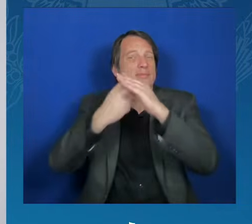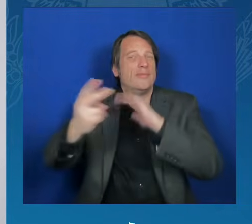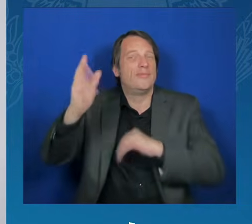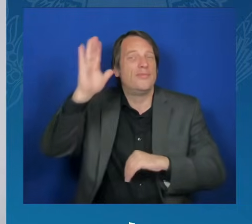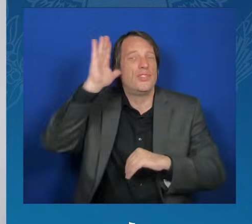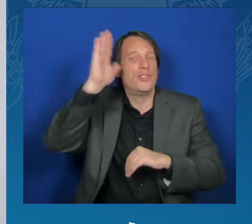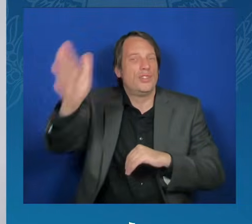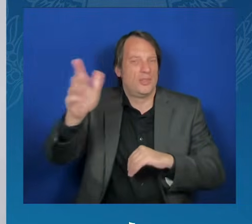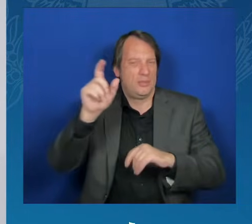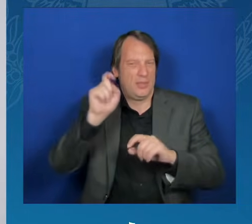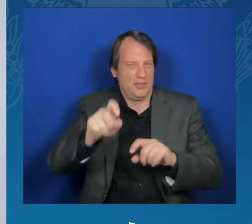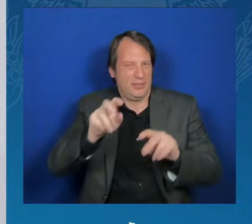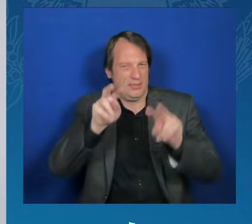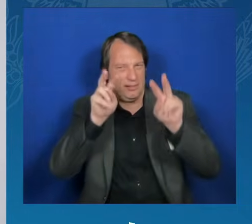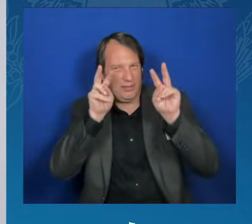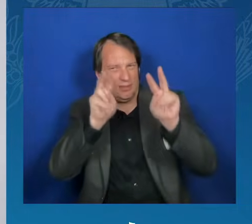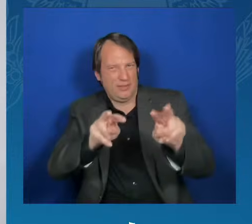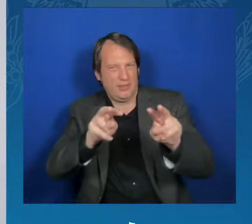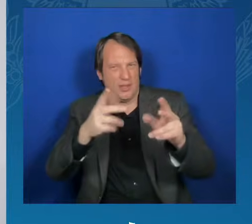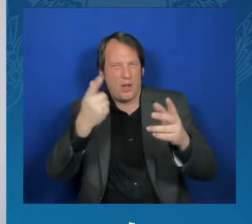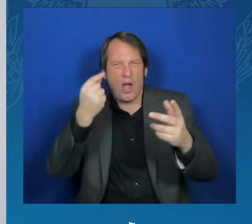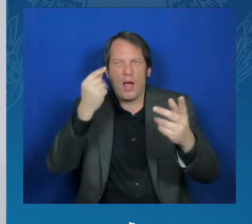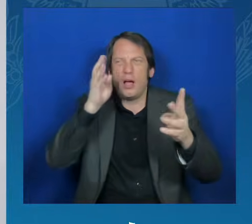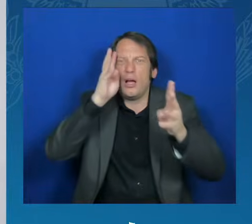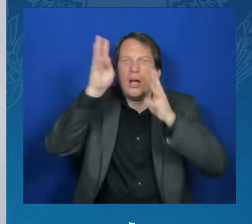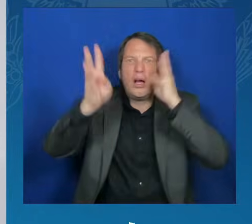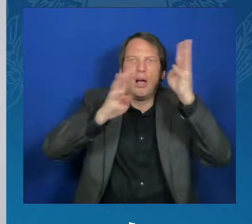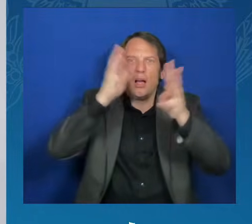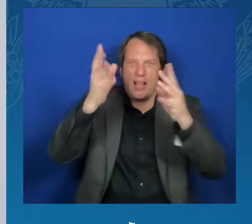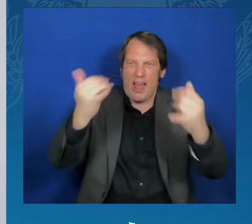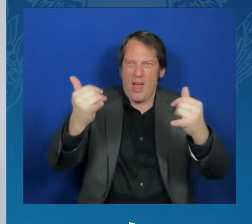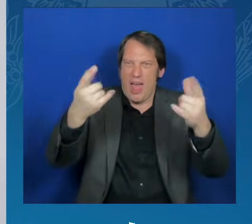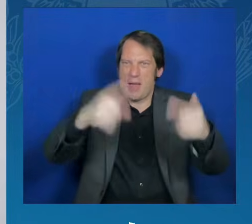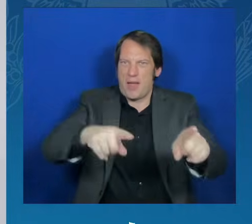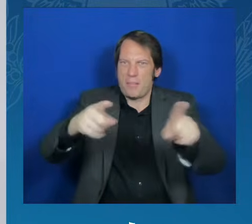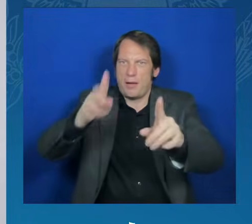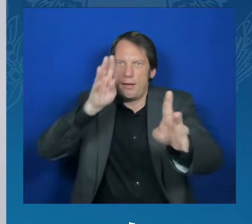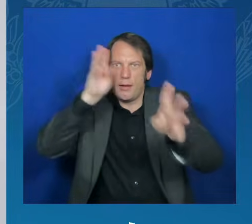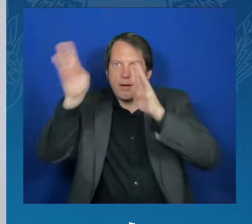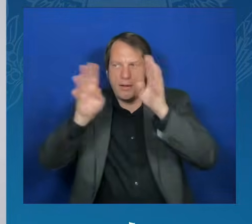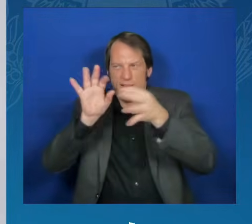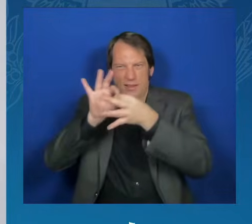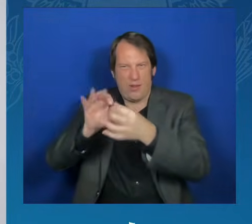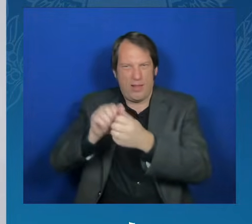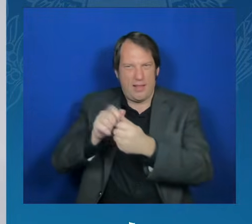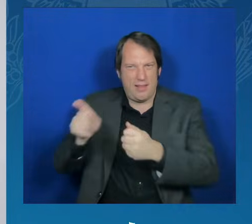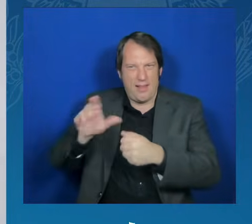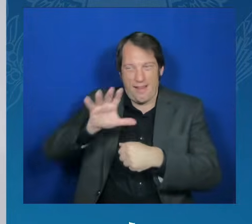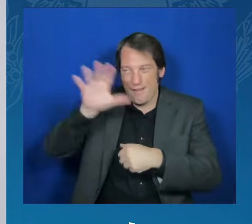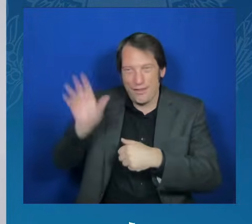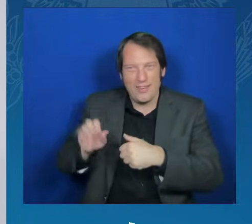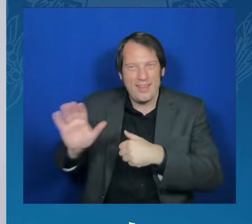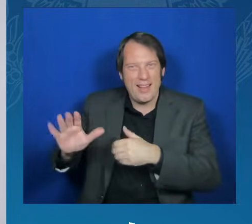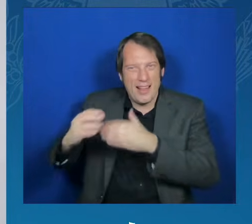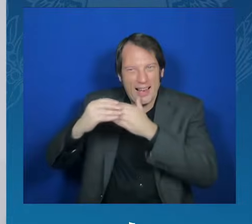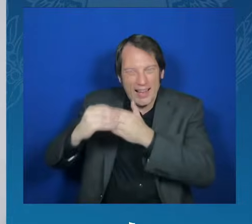there and partner with African leaders and nations and change the way we are thinking in a way